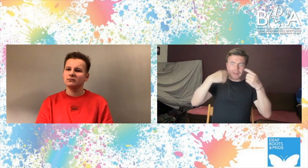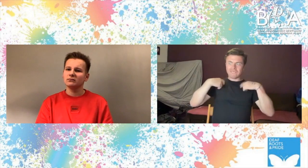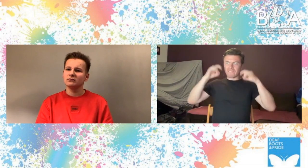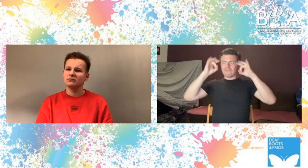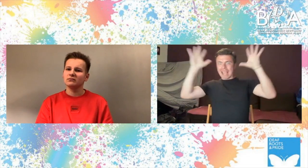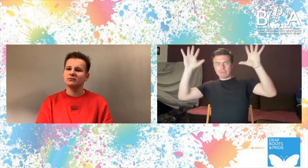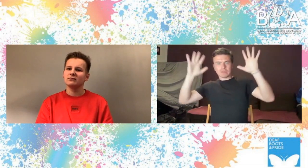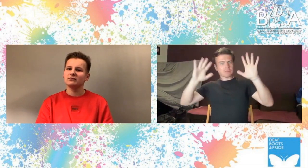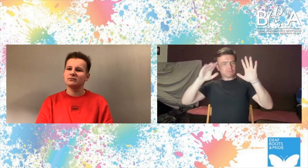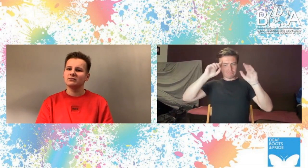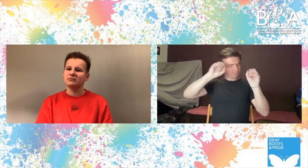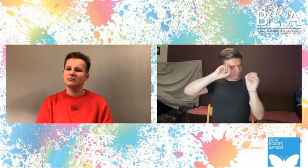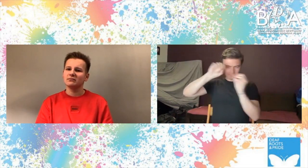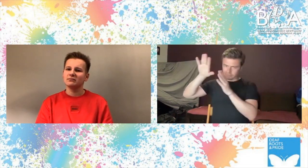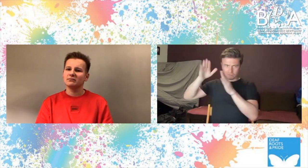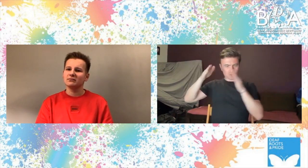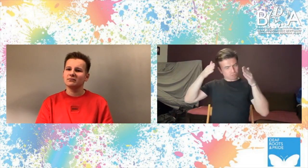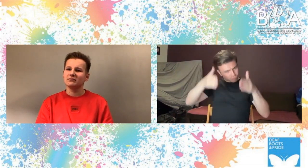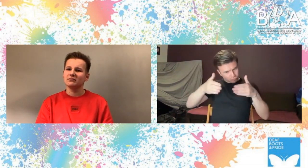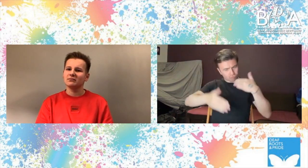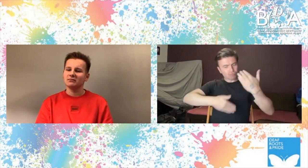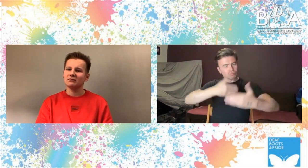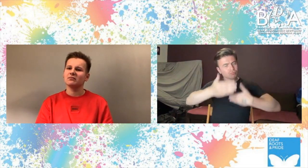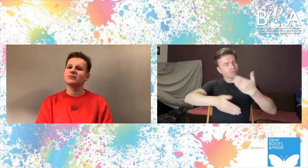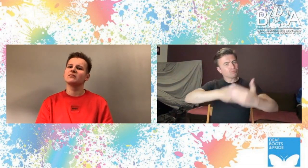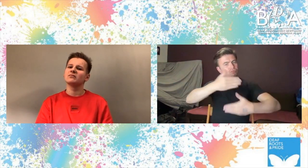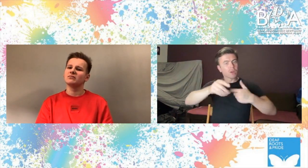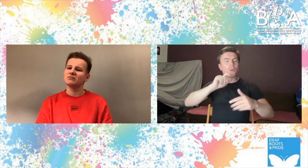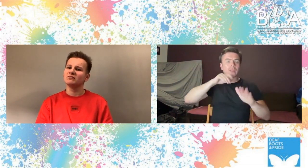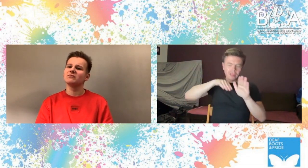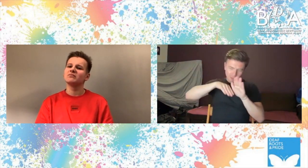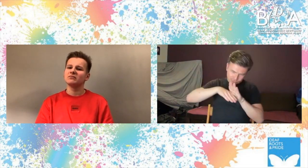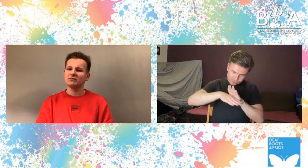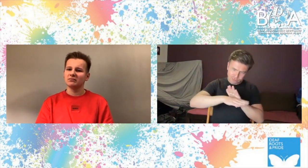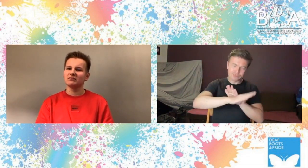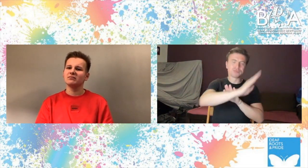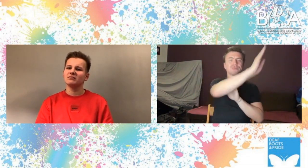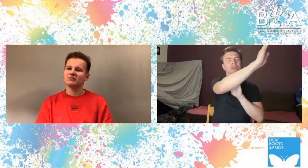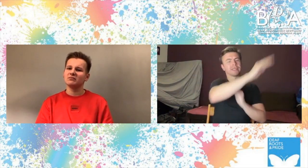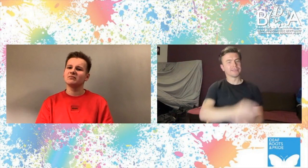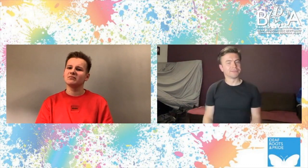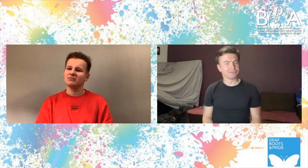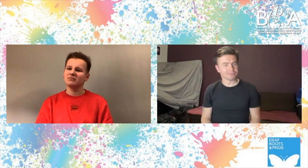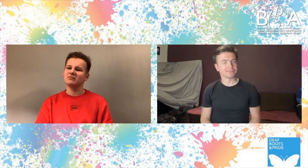and fortune. Just focus on what you are doing and take your time.